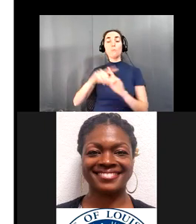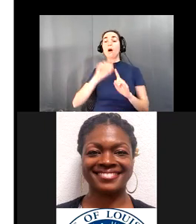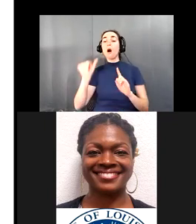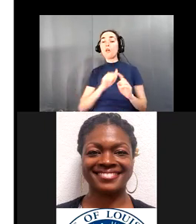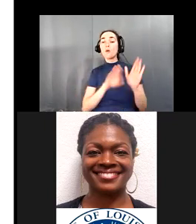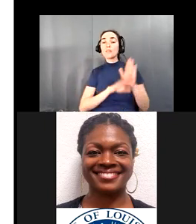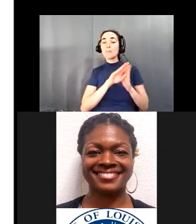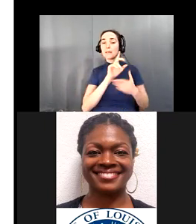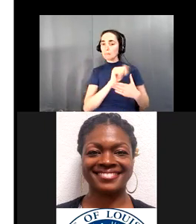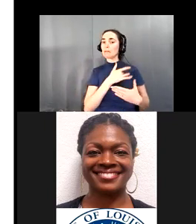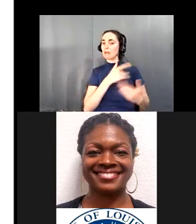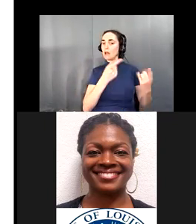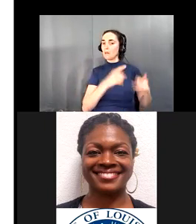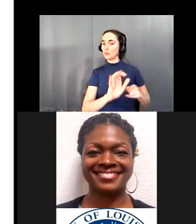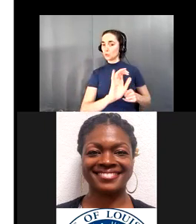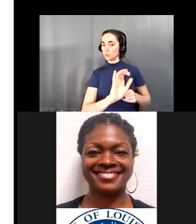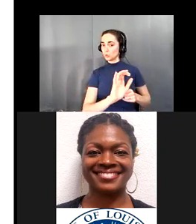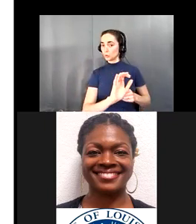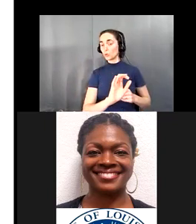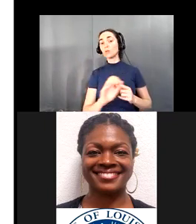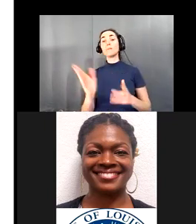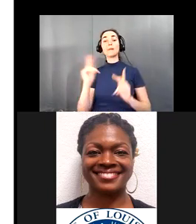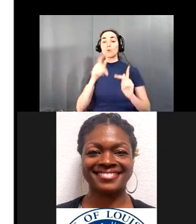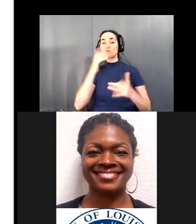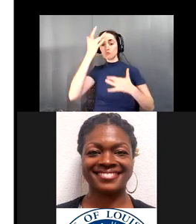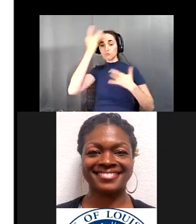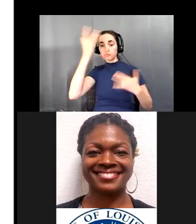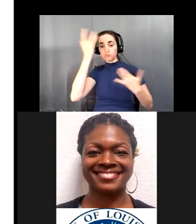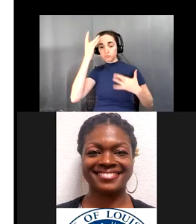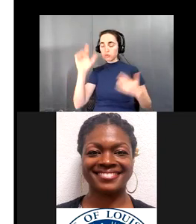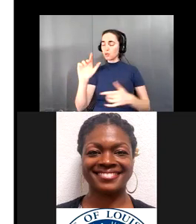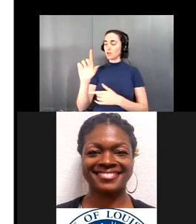disabilities and listen we. It happens a dementia, Alzheimer's and other conditions like that